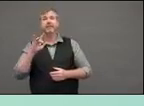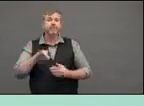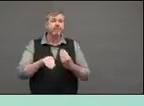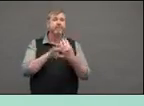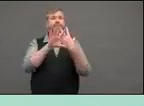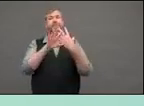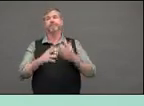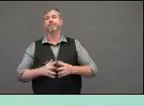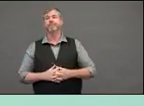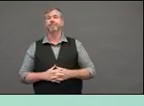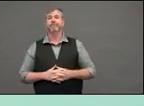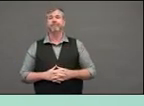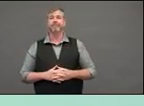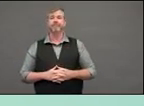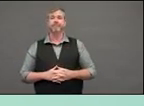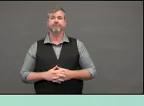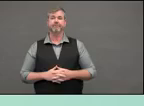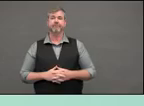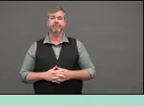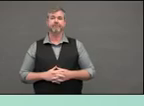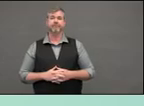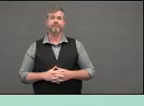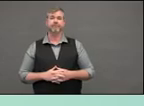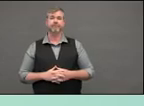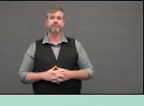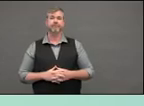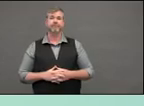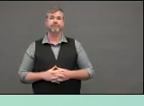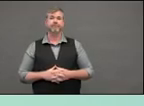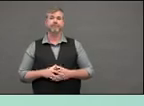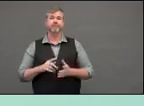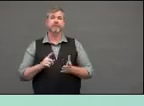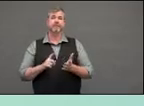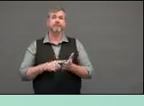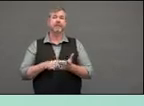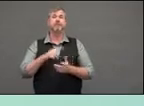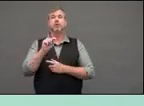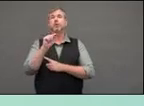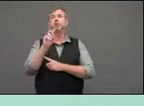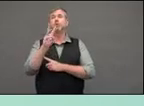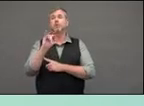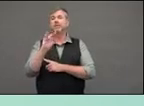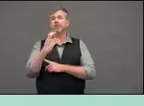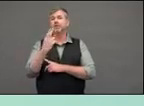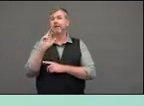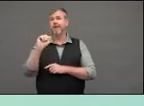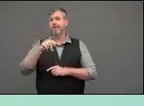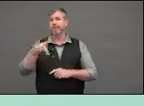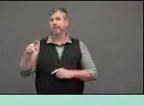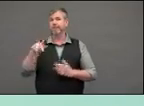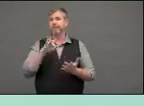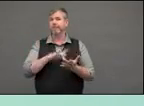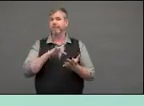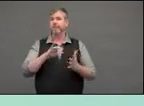twitch and see my friends stream right and i just type in the chat and you know it's kind of fun for me